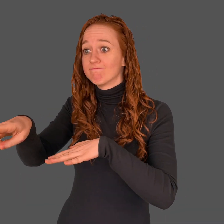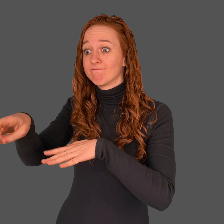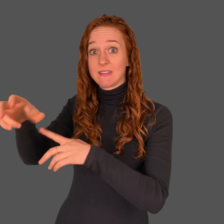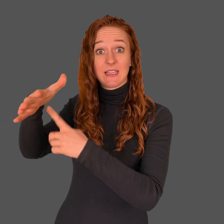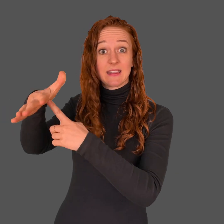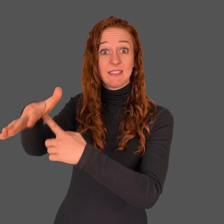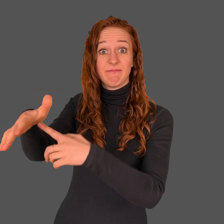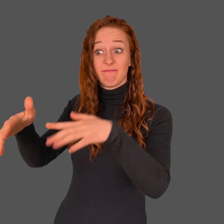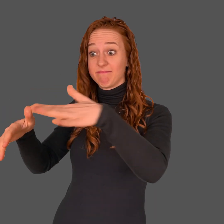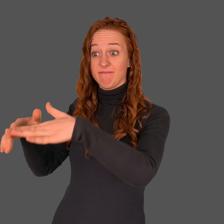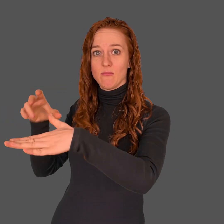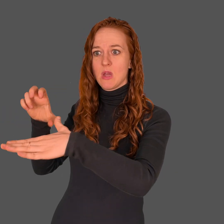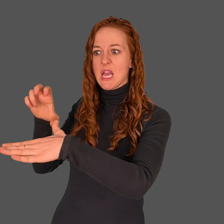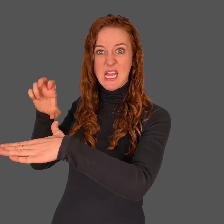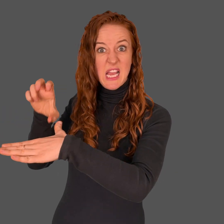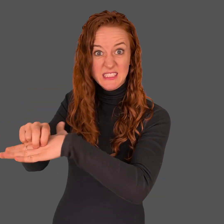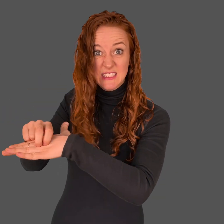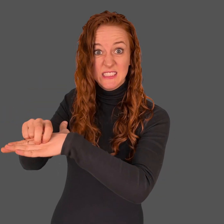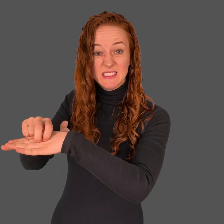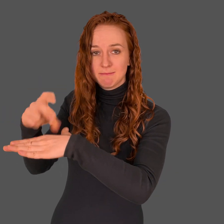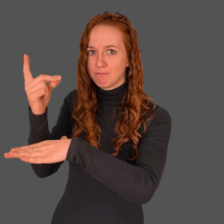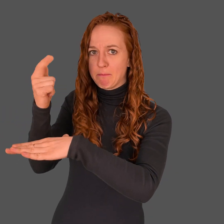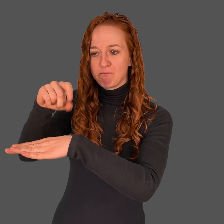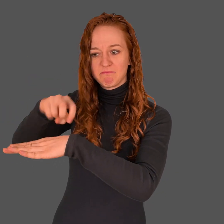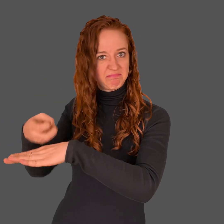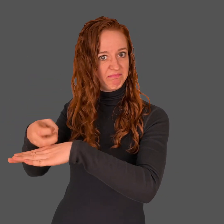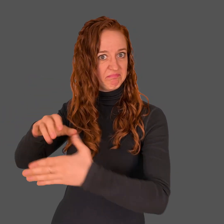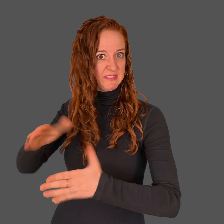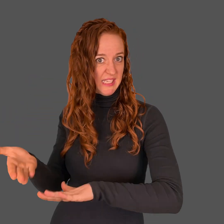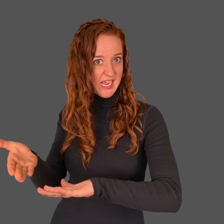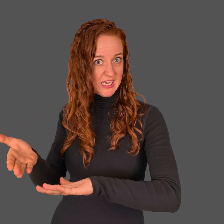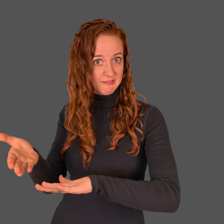The ant then finds a leaf, bites it with a "death grip," and dies.